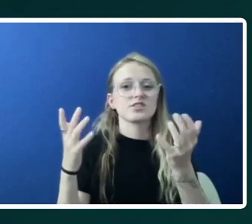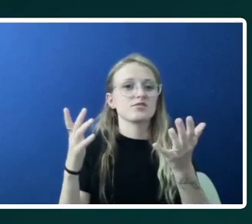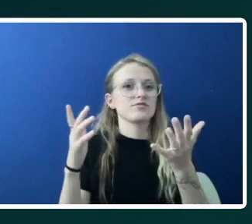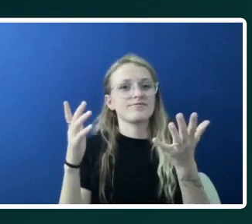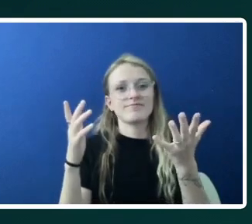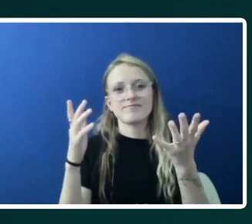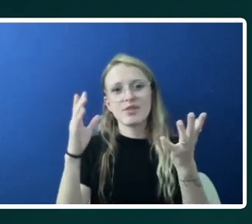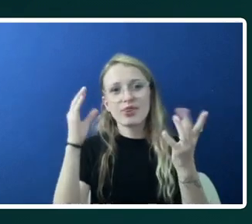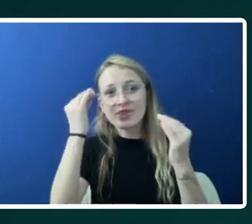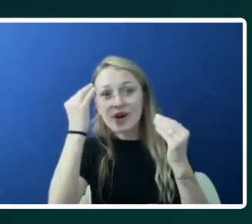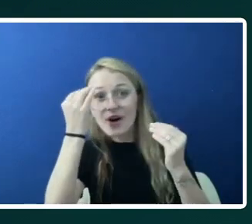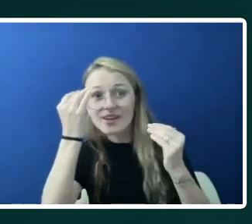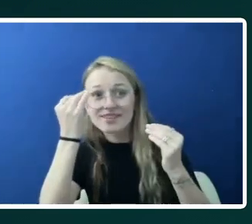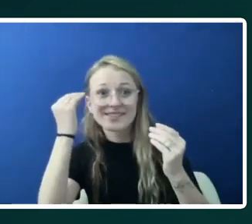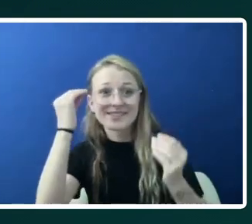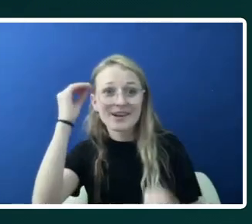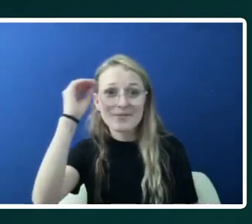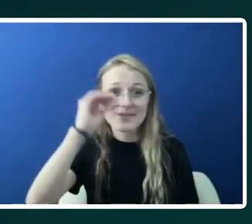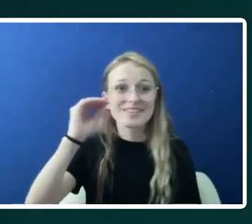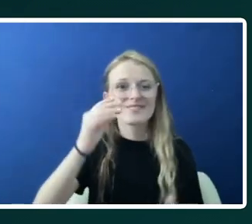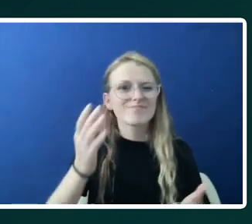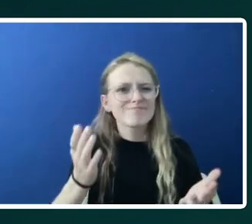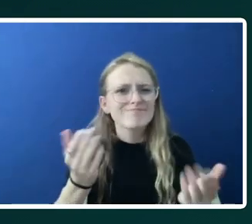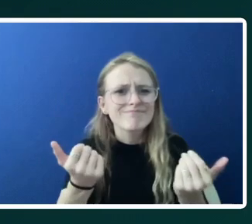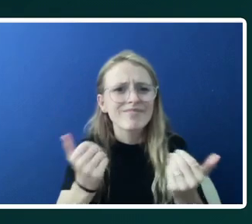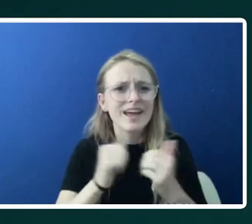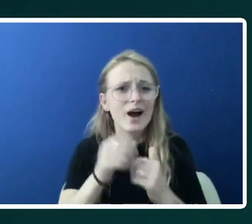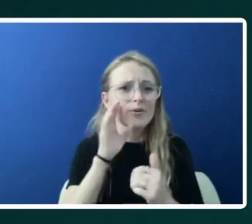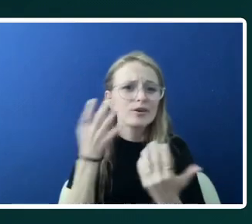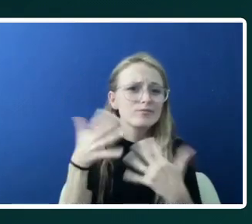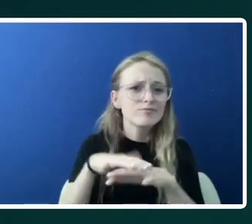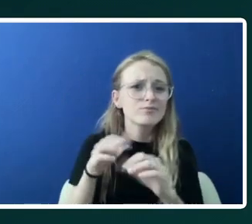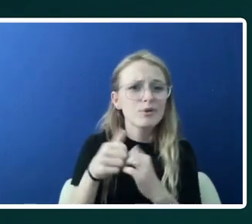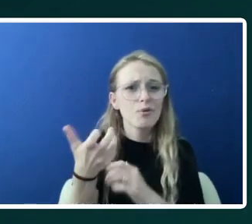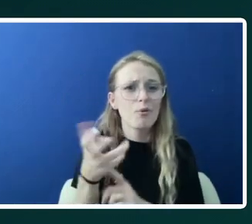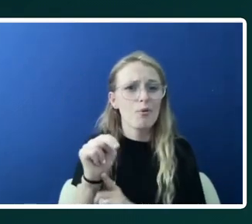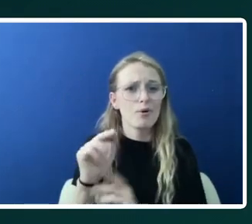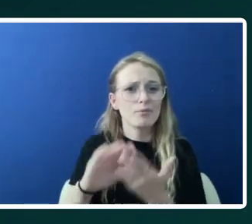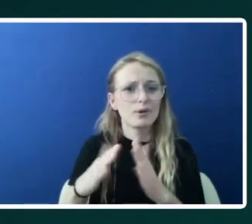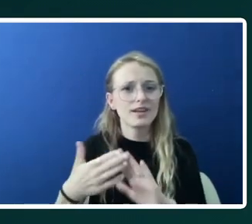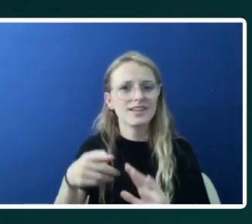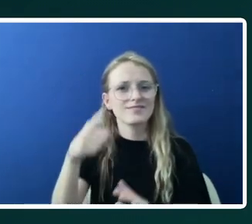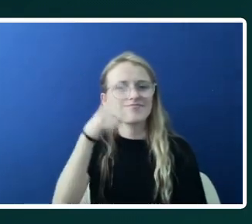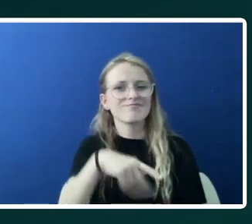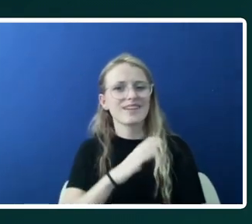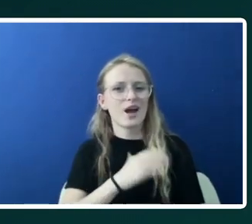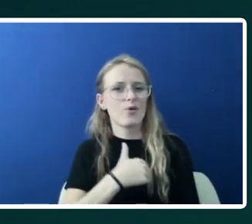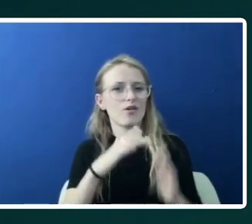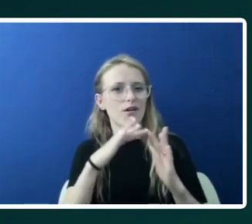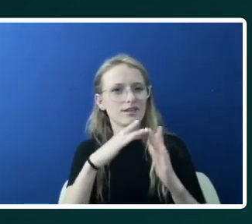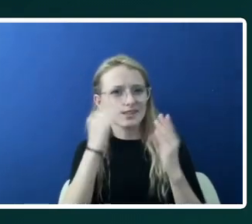going to make this work in your own communities. This is our contact information, so please do